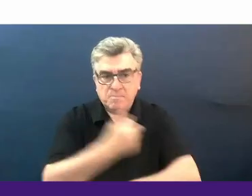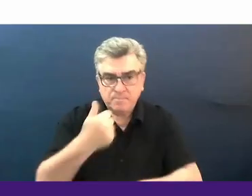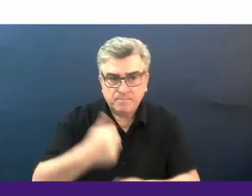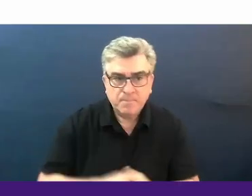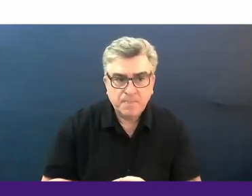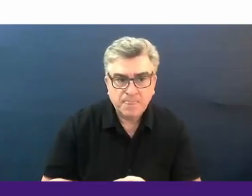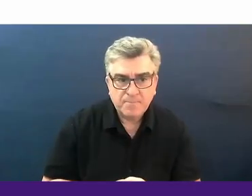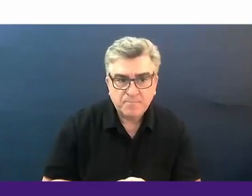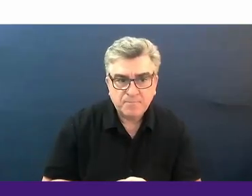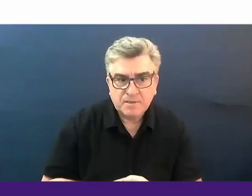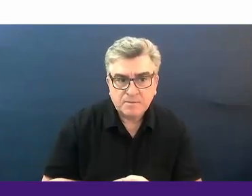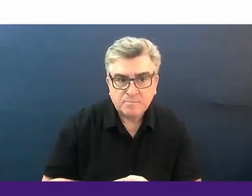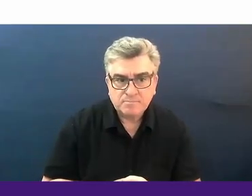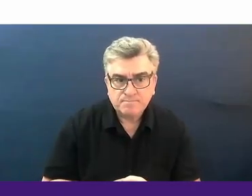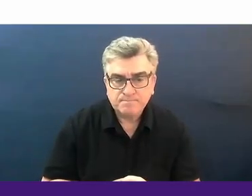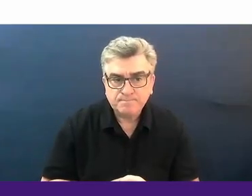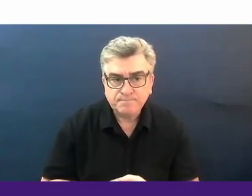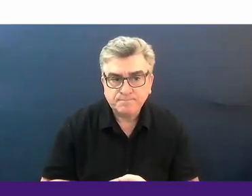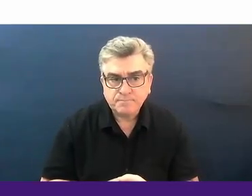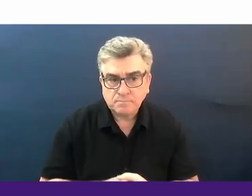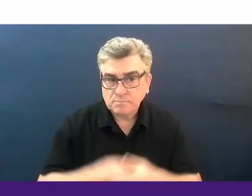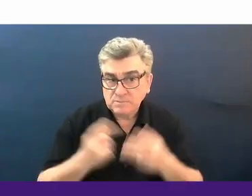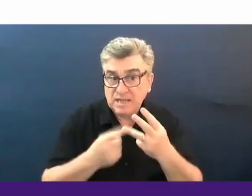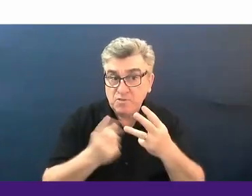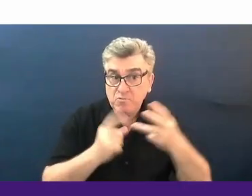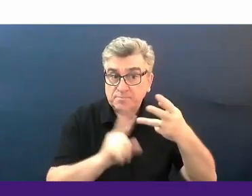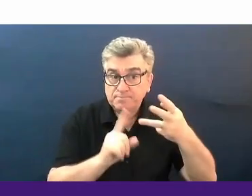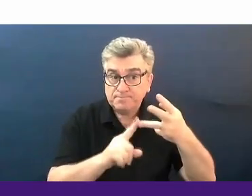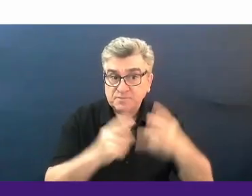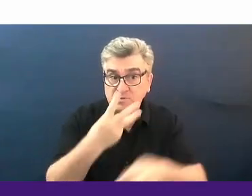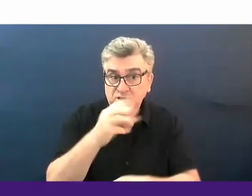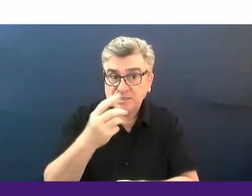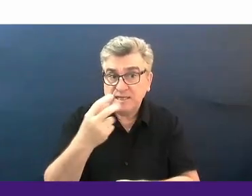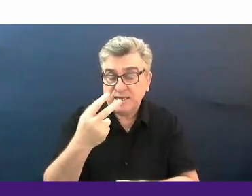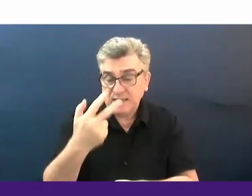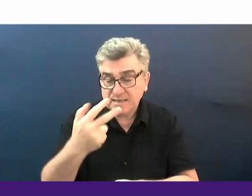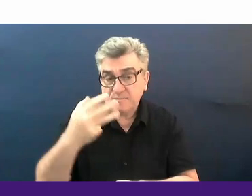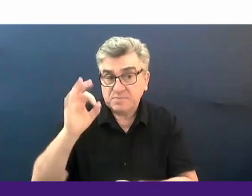nurse would work together in order to reduce the need for this person to require a deep sedation.